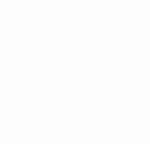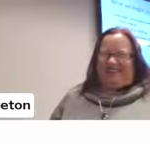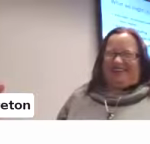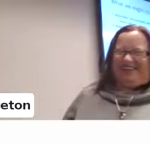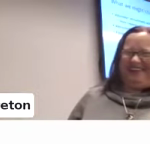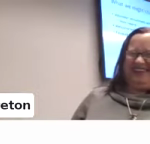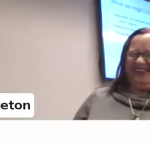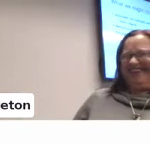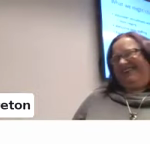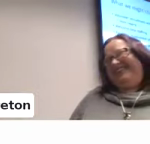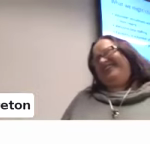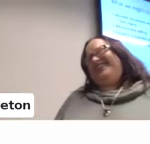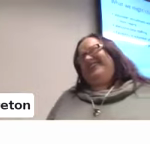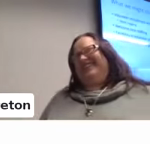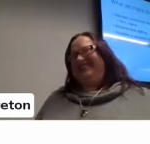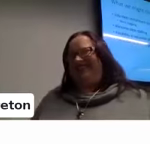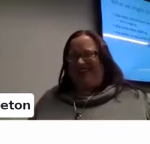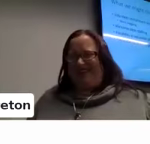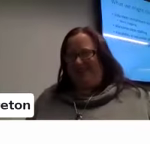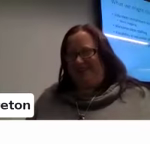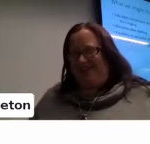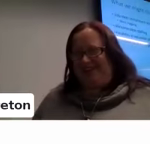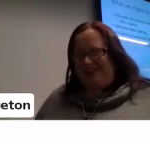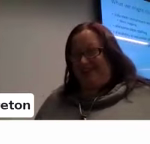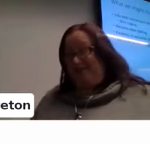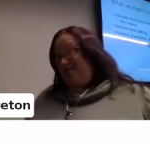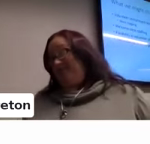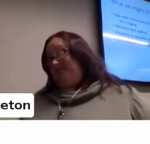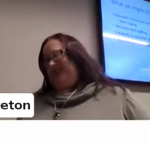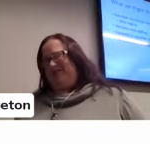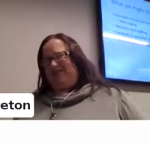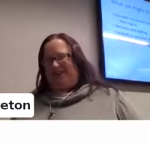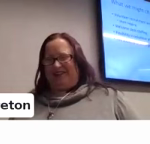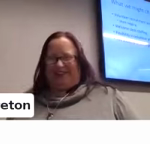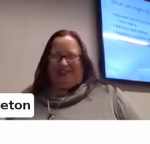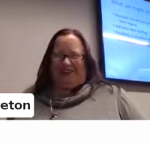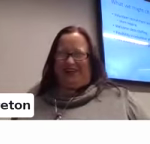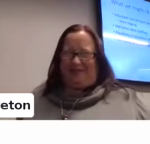That will be great, thank you.